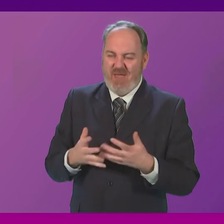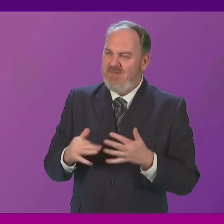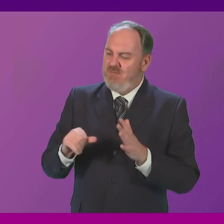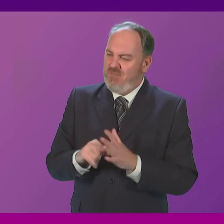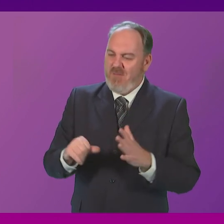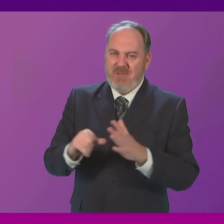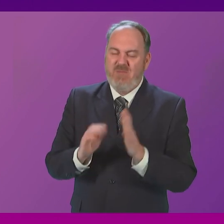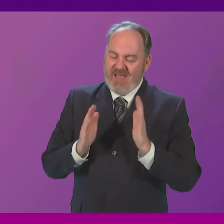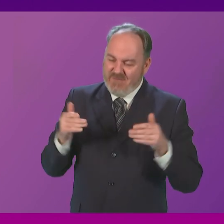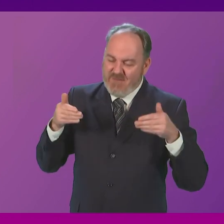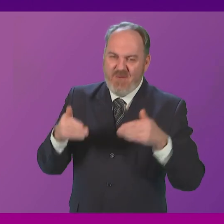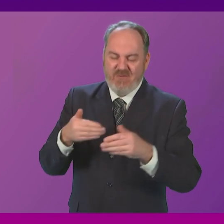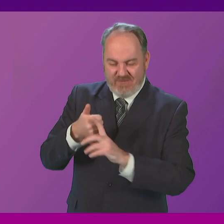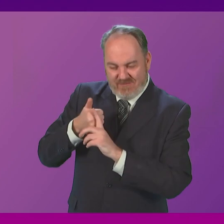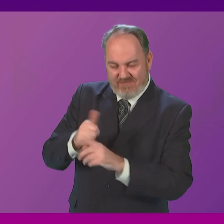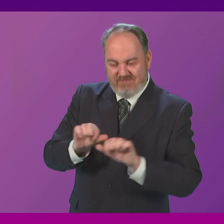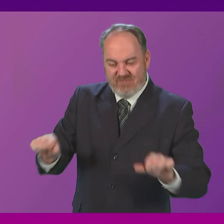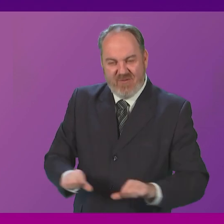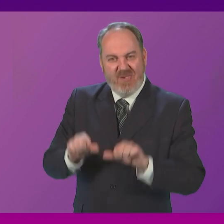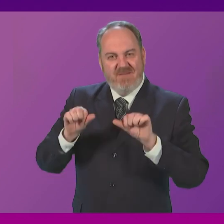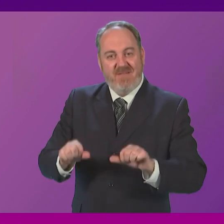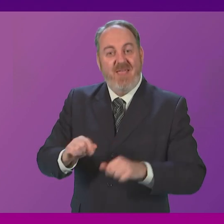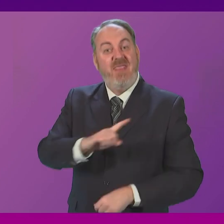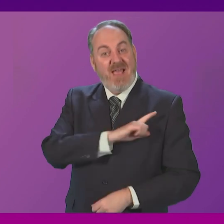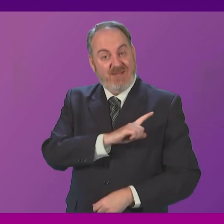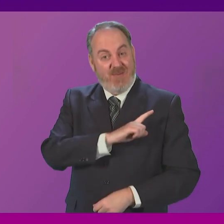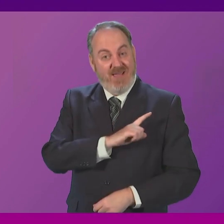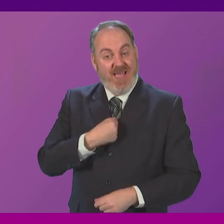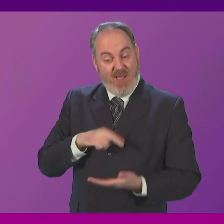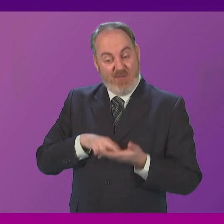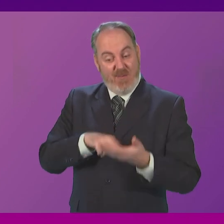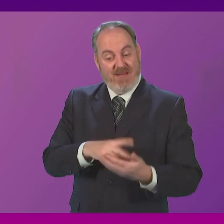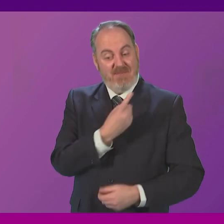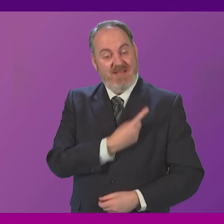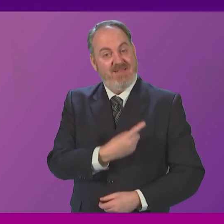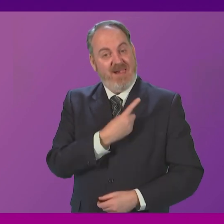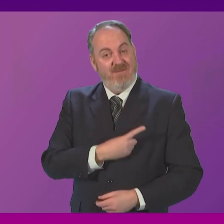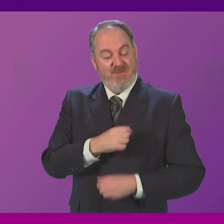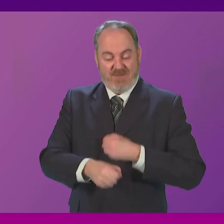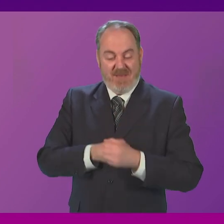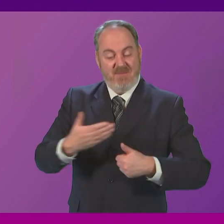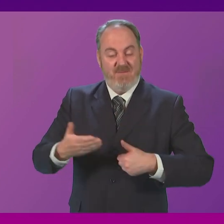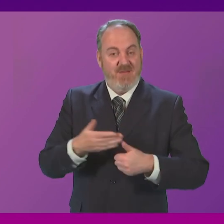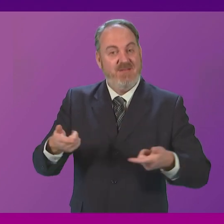That is why, as leader of the main Opposition party in this chamber, I am putting myself forward for the position of First Minister.